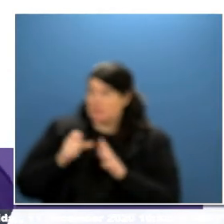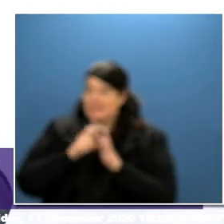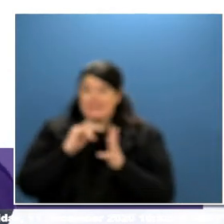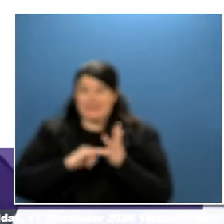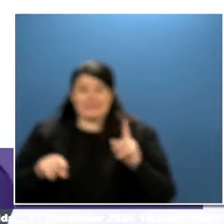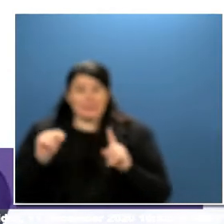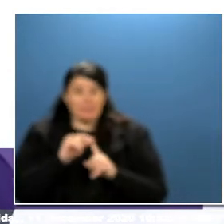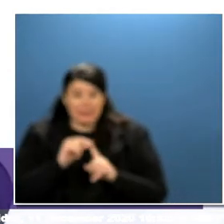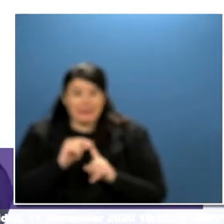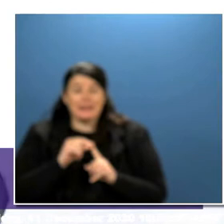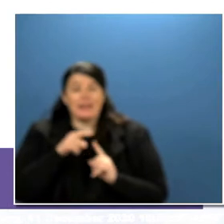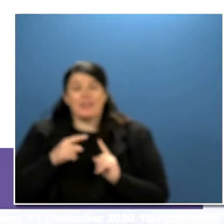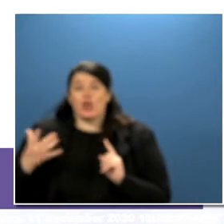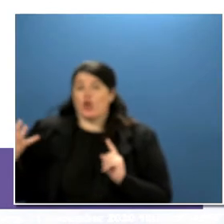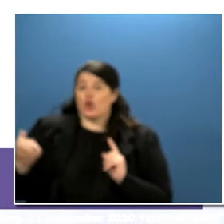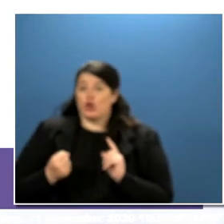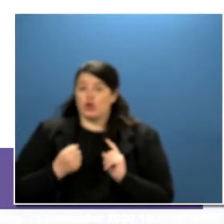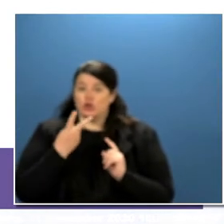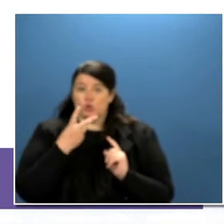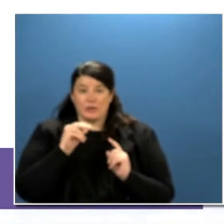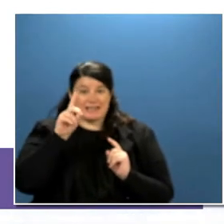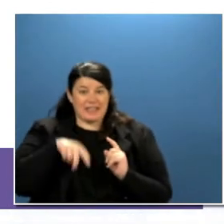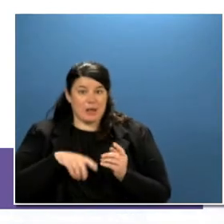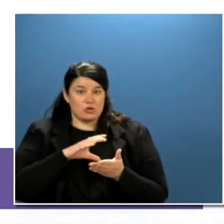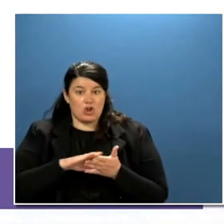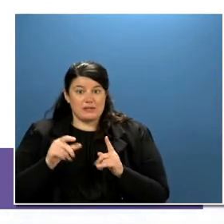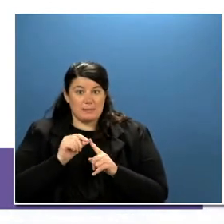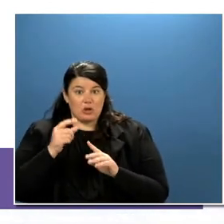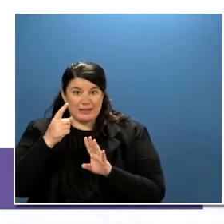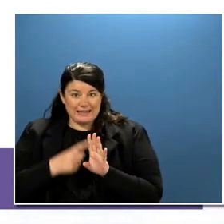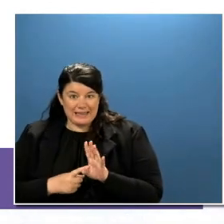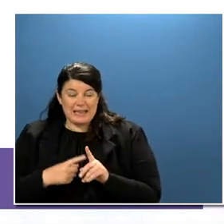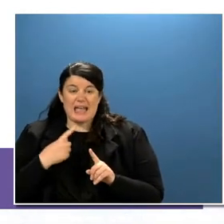the equivalent of $20,000 a year in their three-day-a-week part-time job,